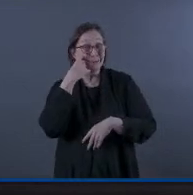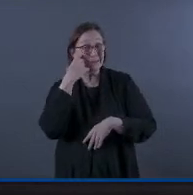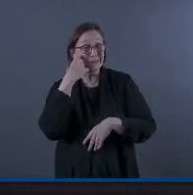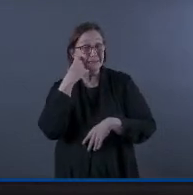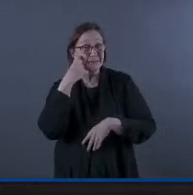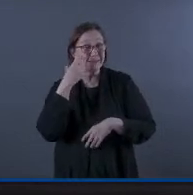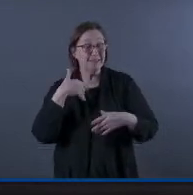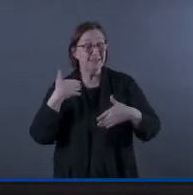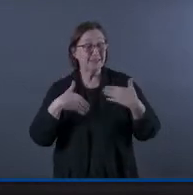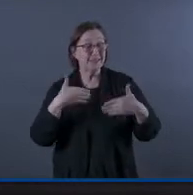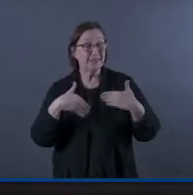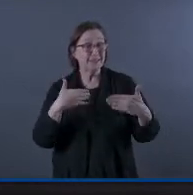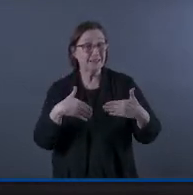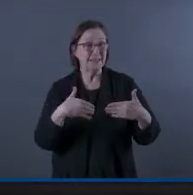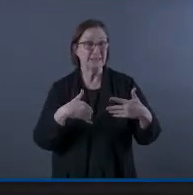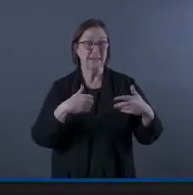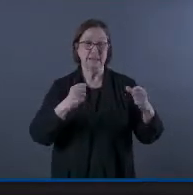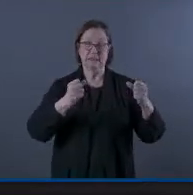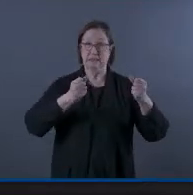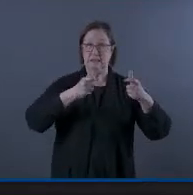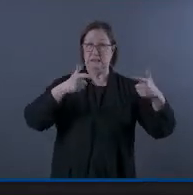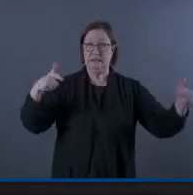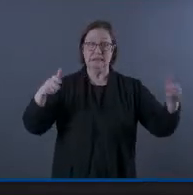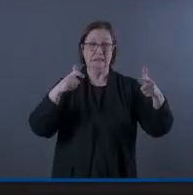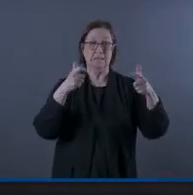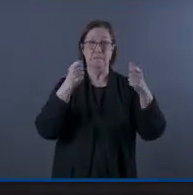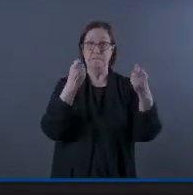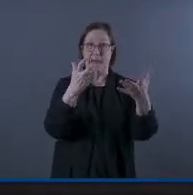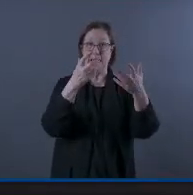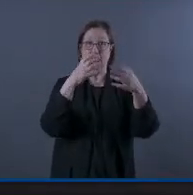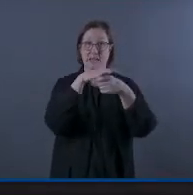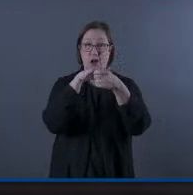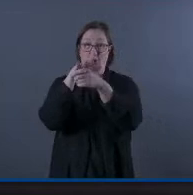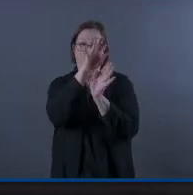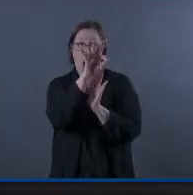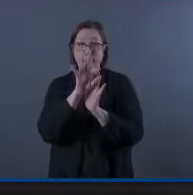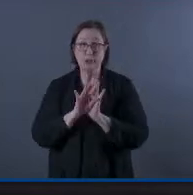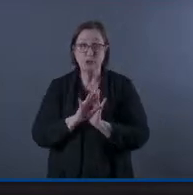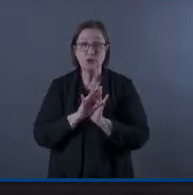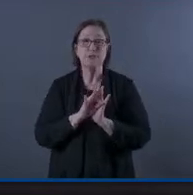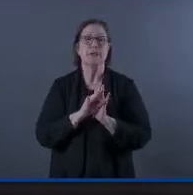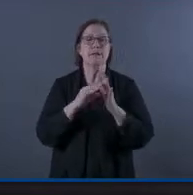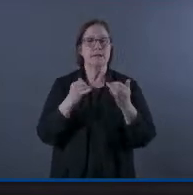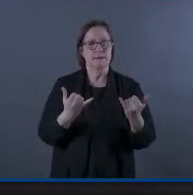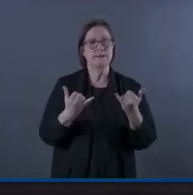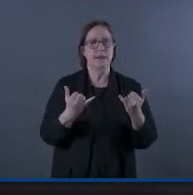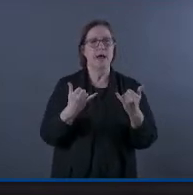multiple mass vaccine sites, I think that's been a diversion that a lot of doses have gone to those.